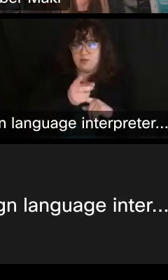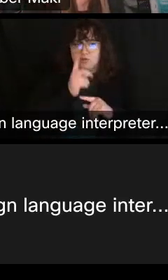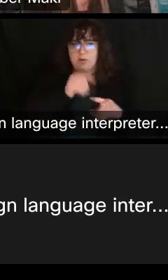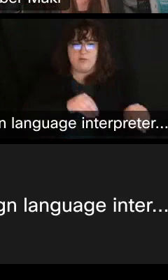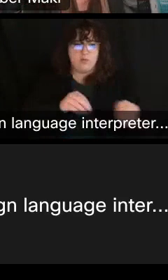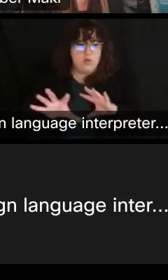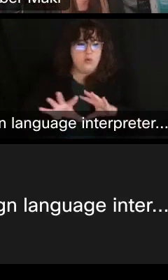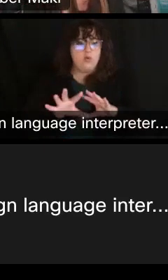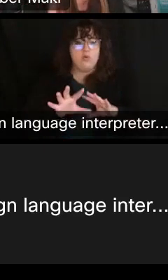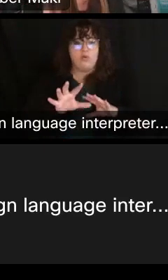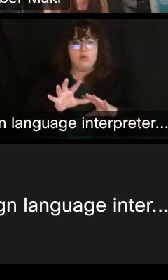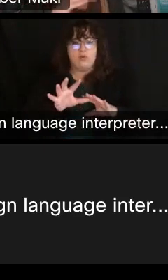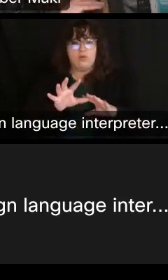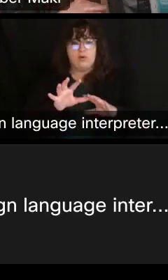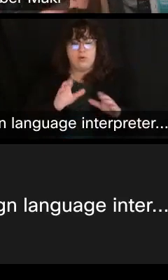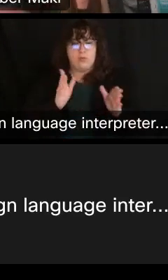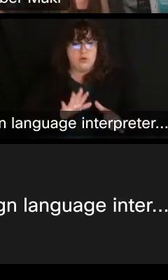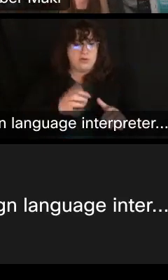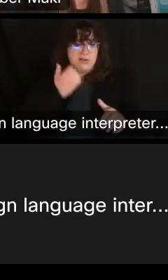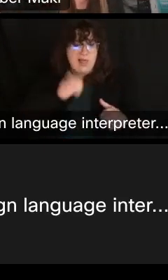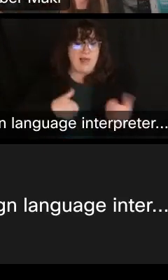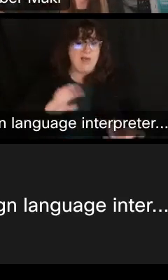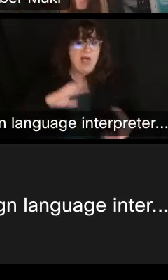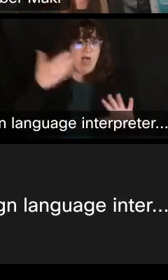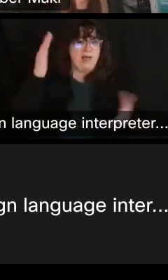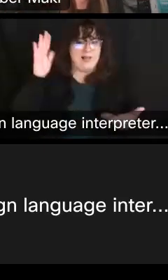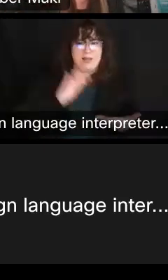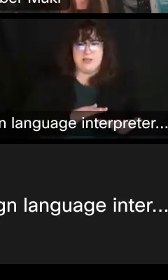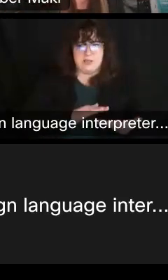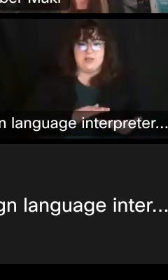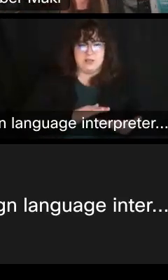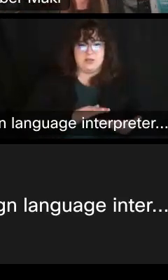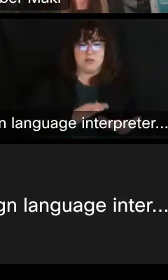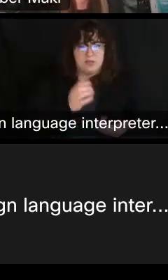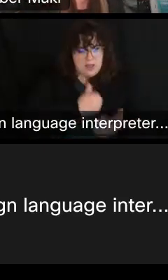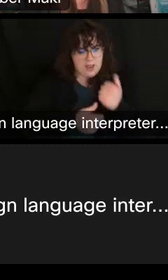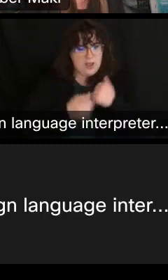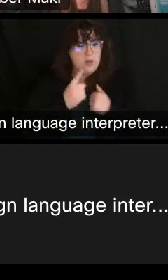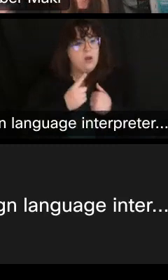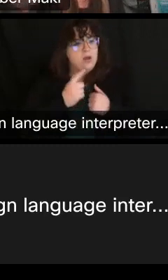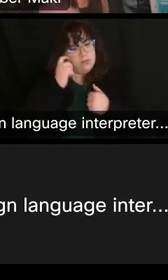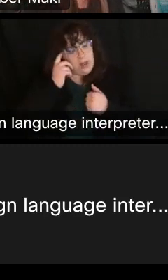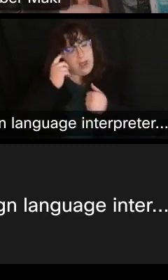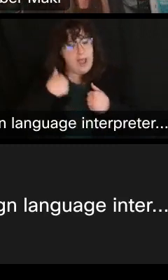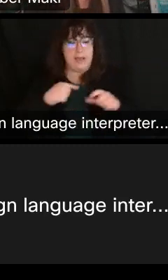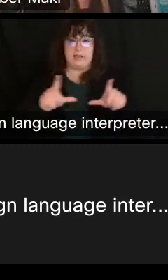to the person's daily life. Anybody who has the 245D crisis respite license can provide